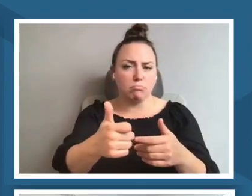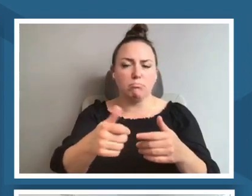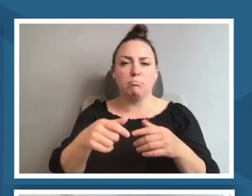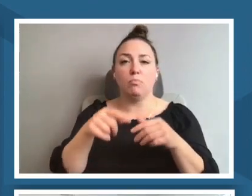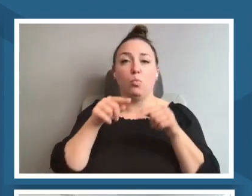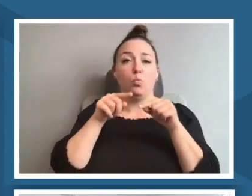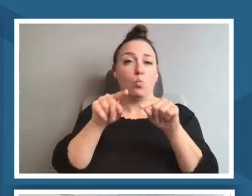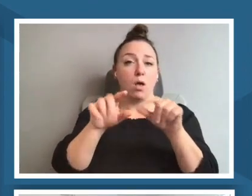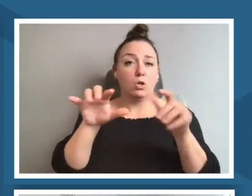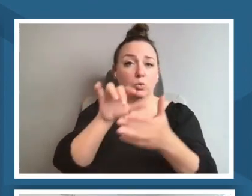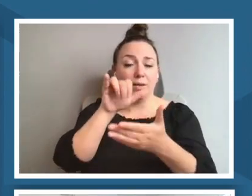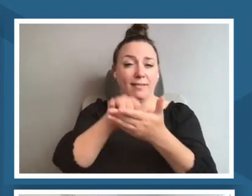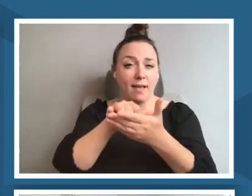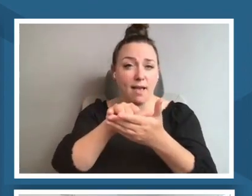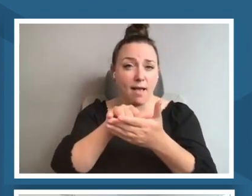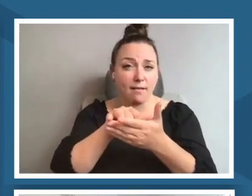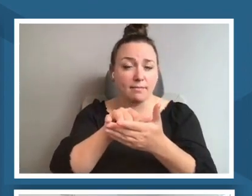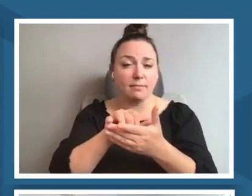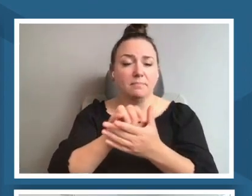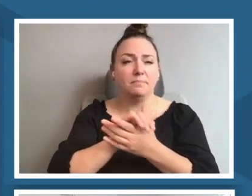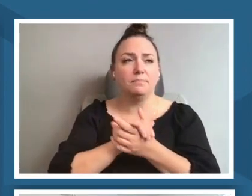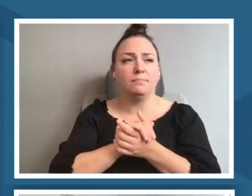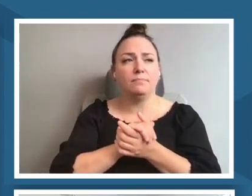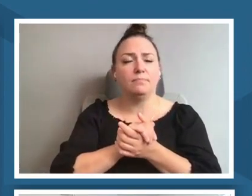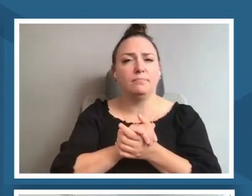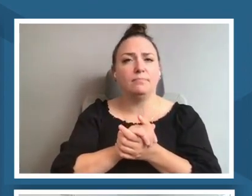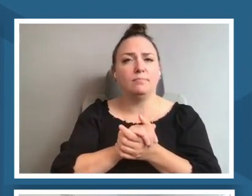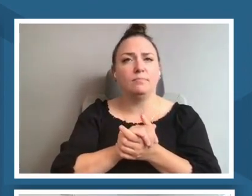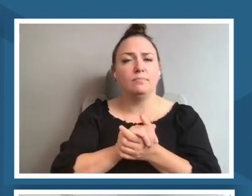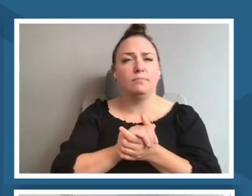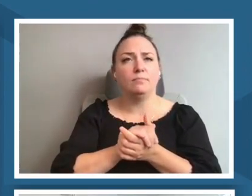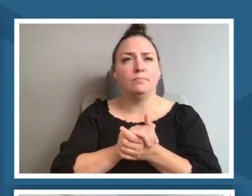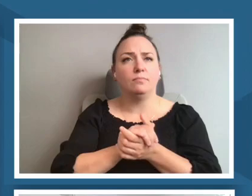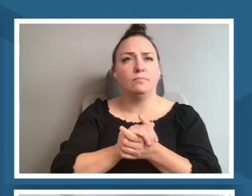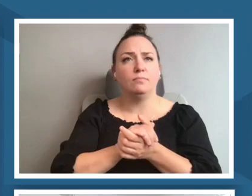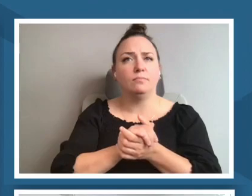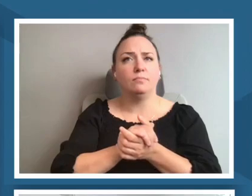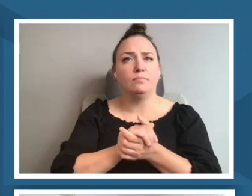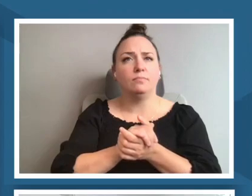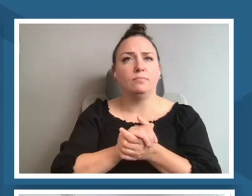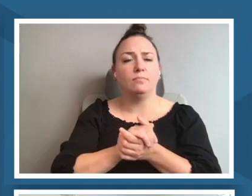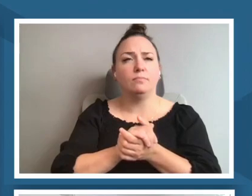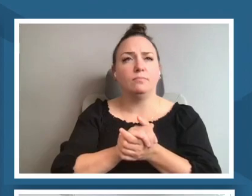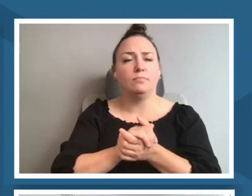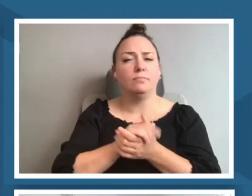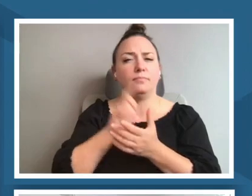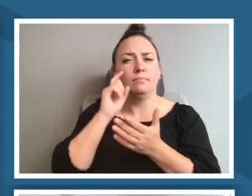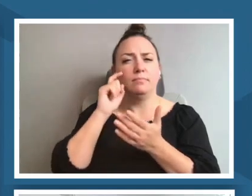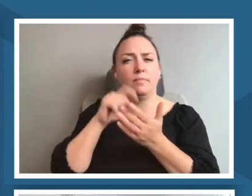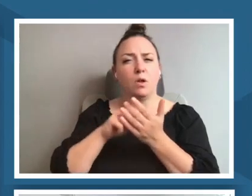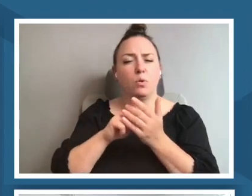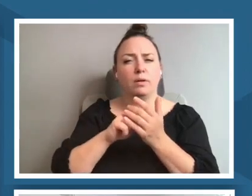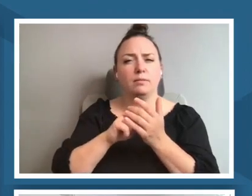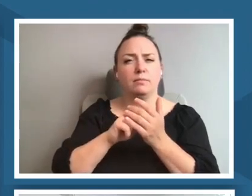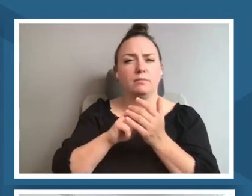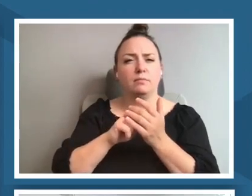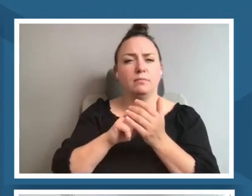notice all the ways you feel connected